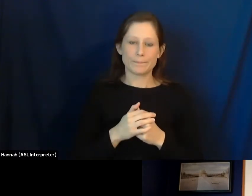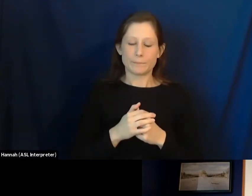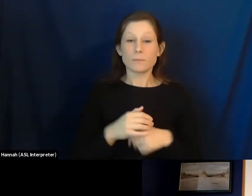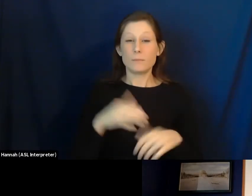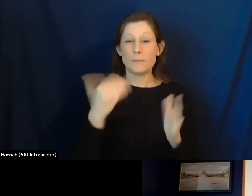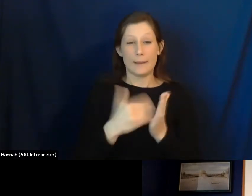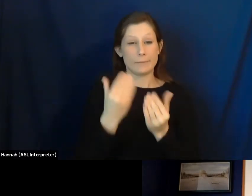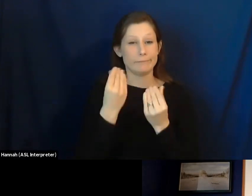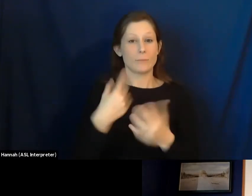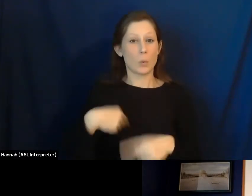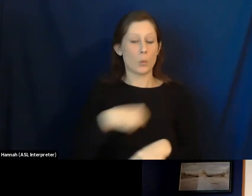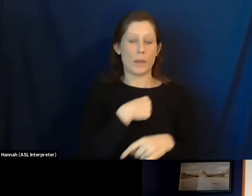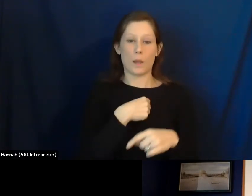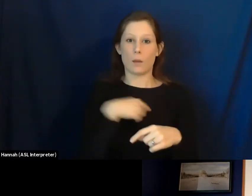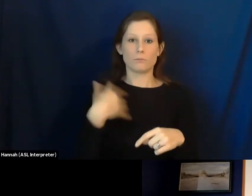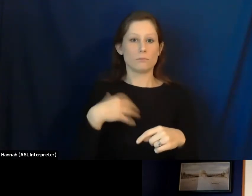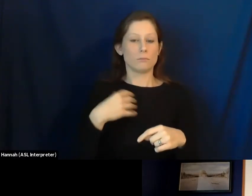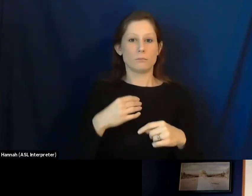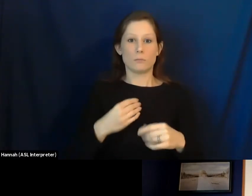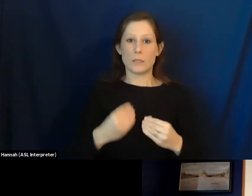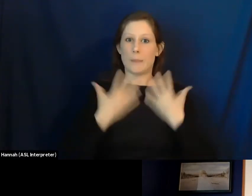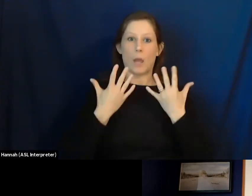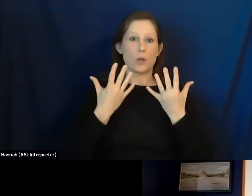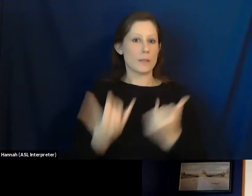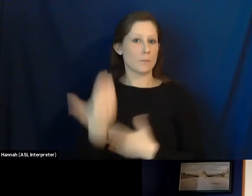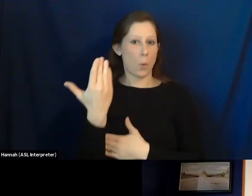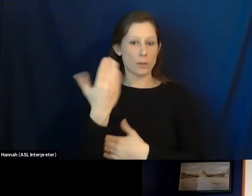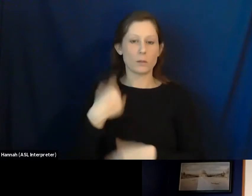been incredibly inspired here this morning and we've been inspired for a very long time